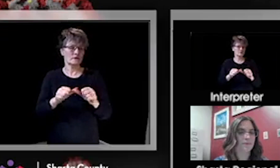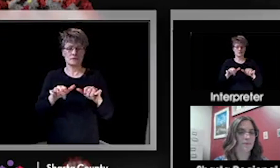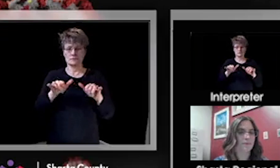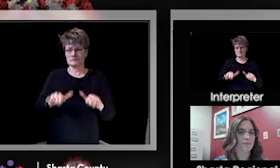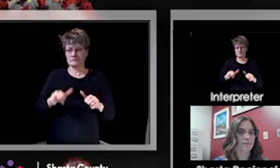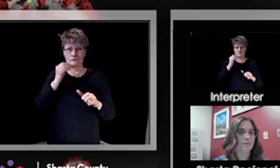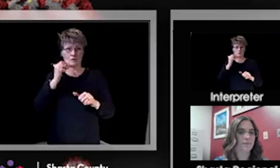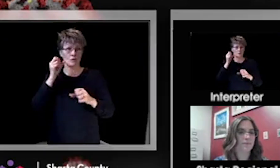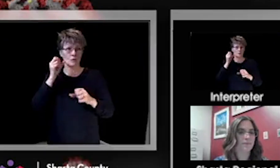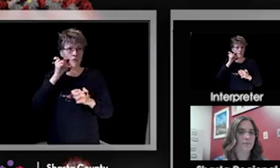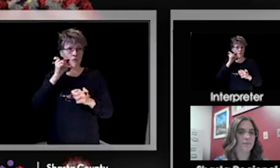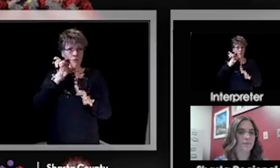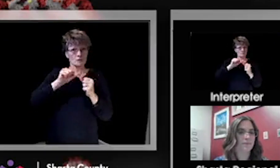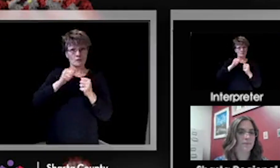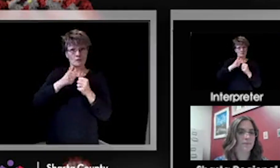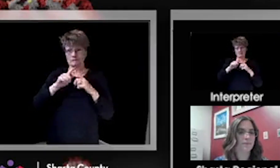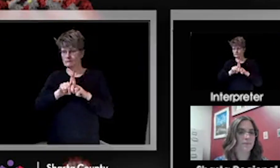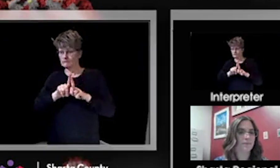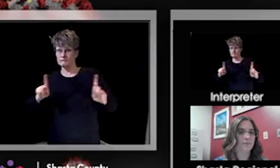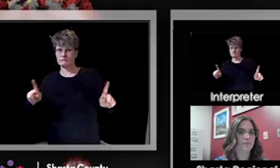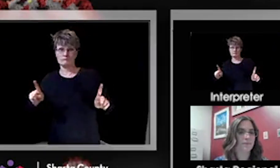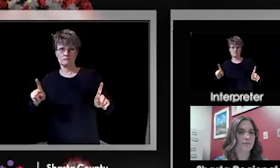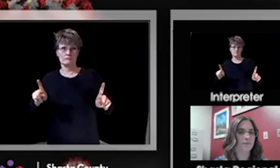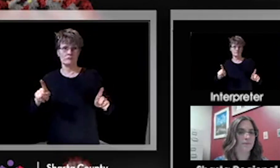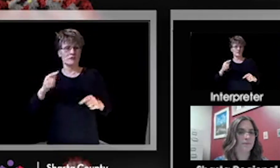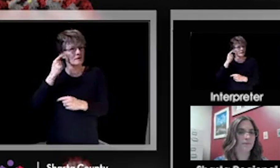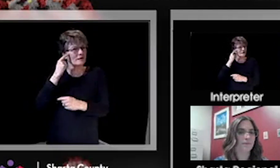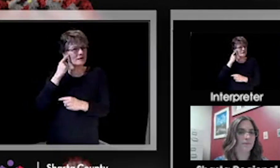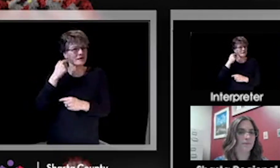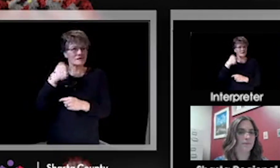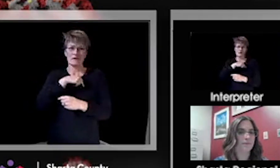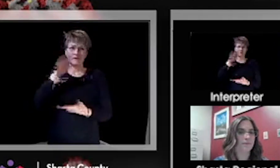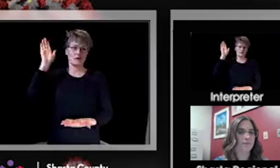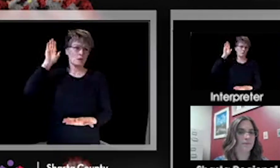that I do not think we would have a large number of deaths. I think we would have a